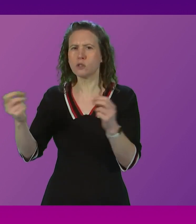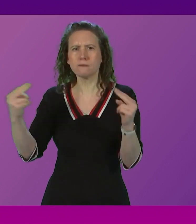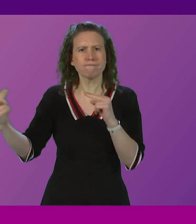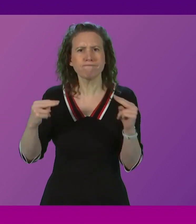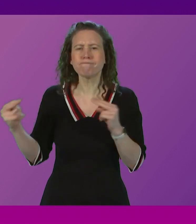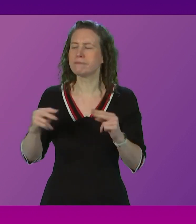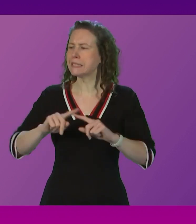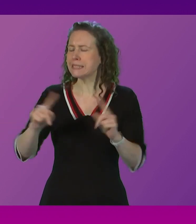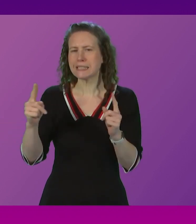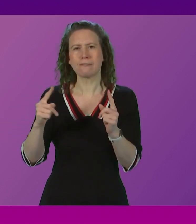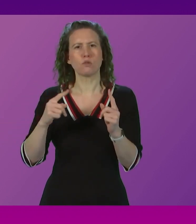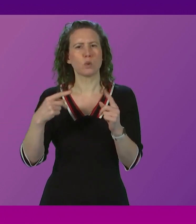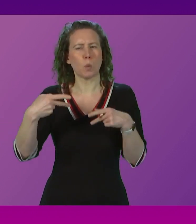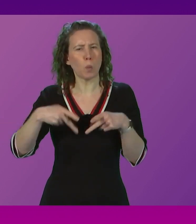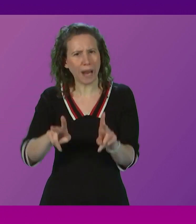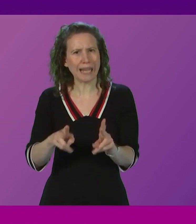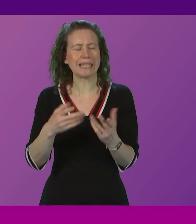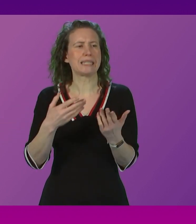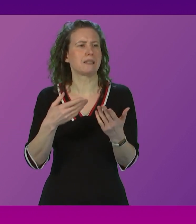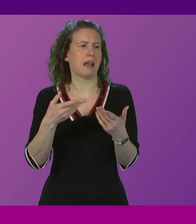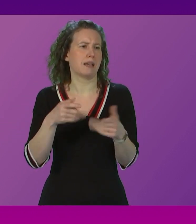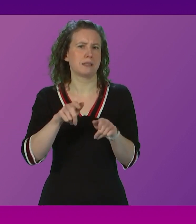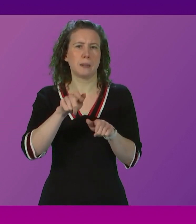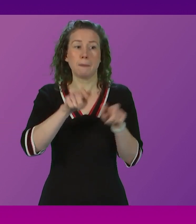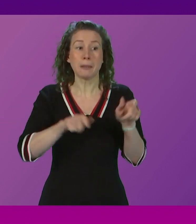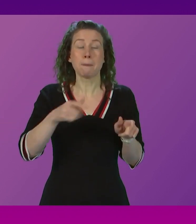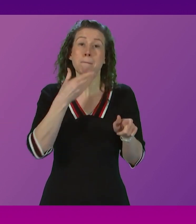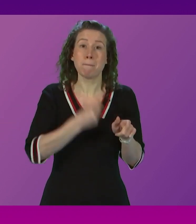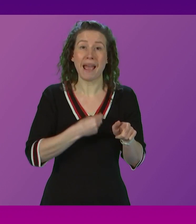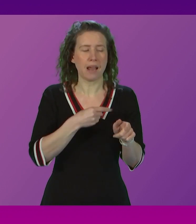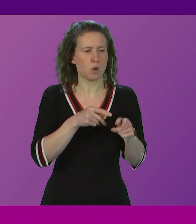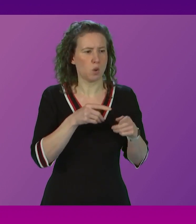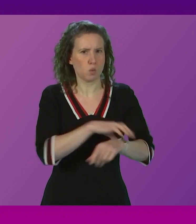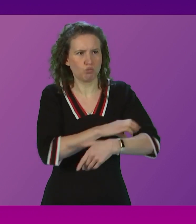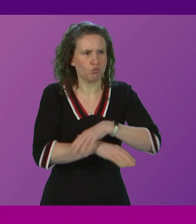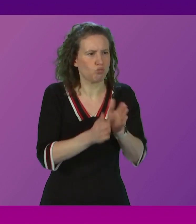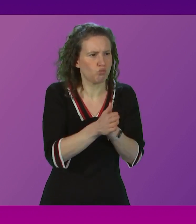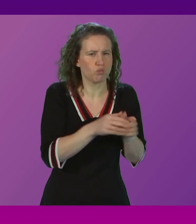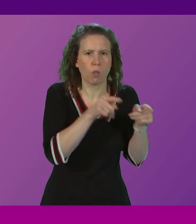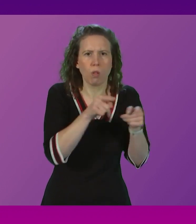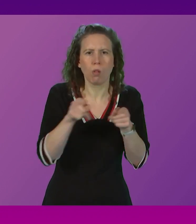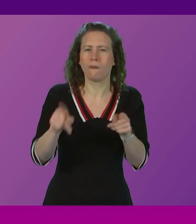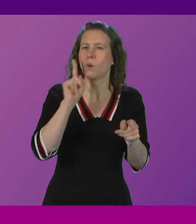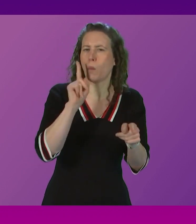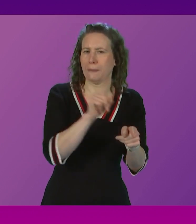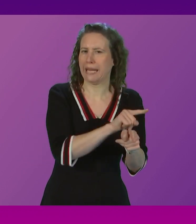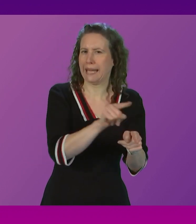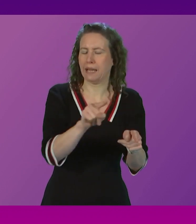of the different ways in which predatory men can abuse women. My argument is not,